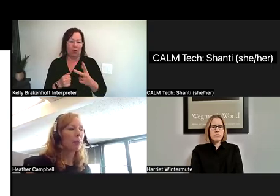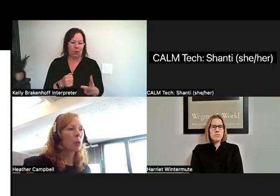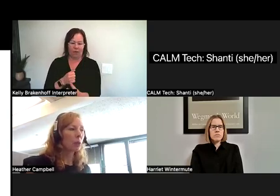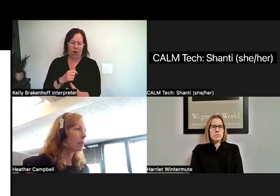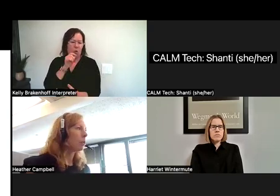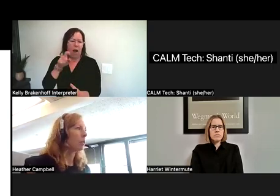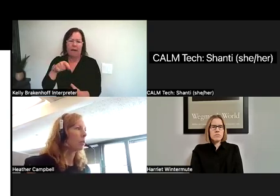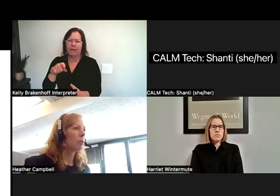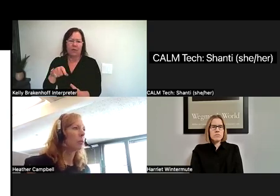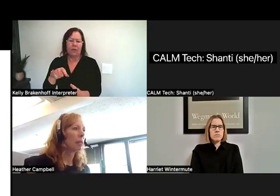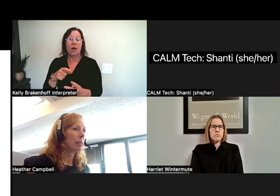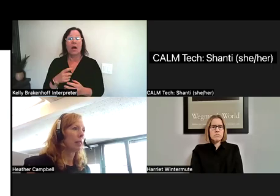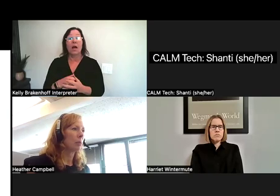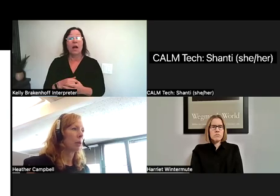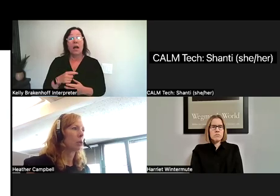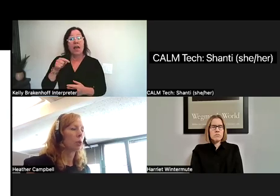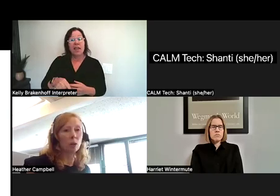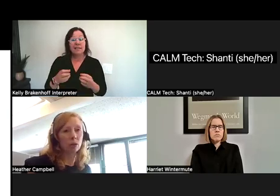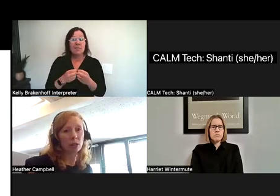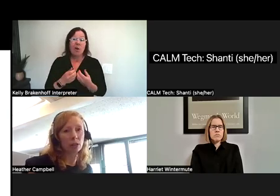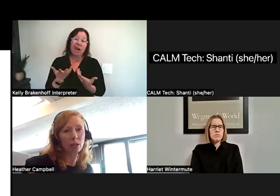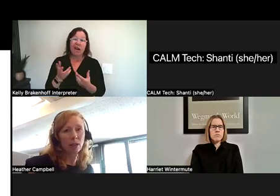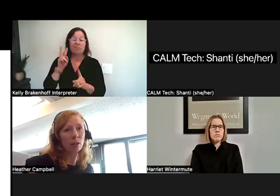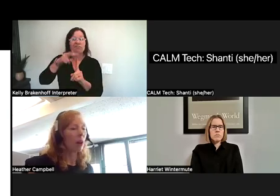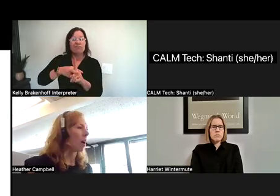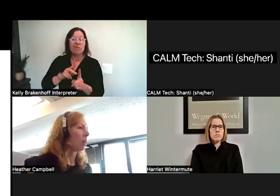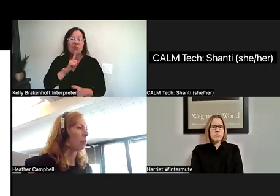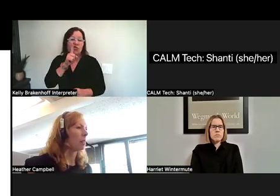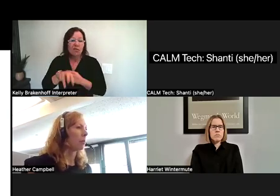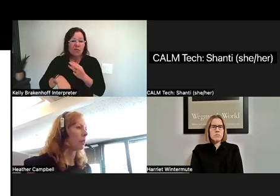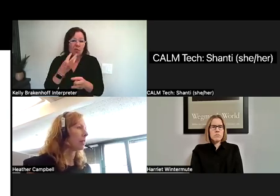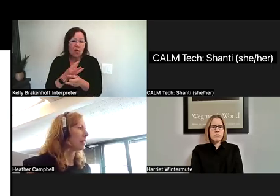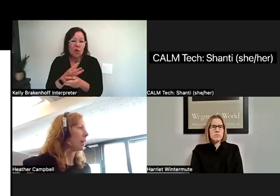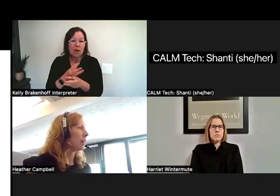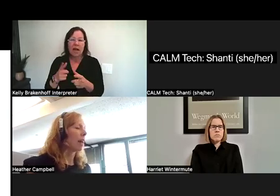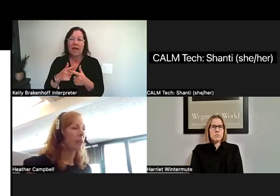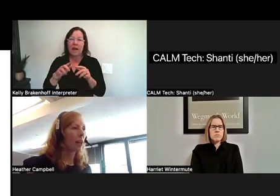So with this more realistic approach the quat ranked could be labeled at the top